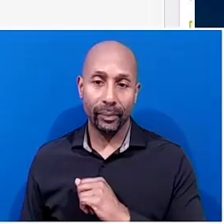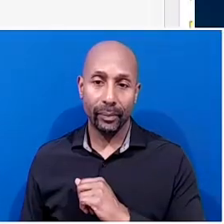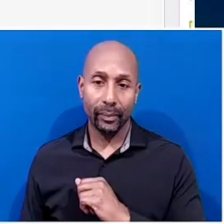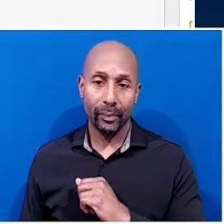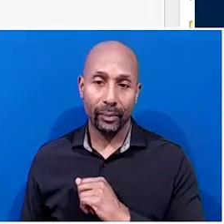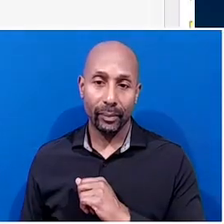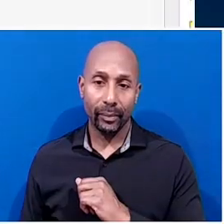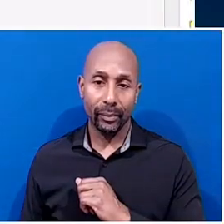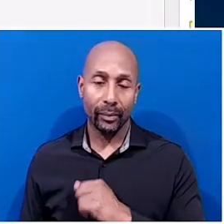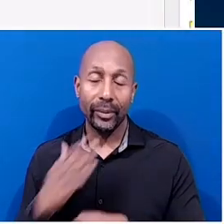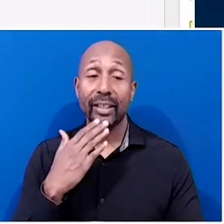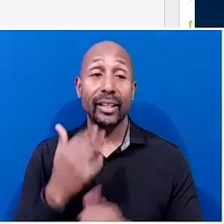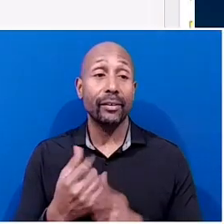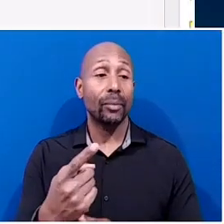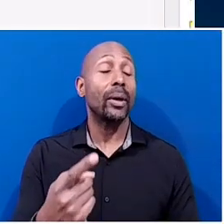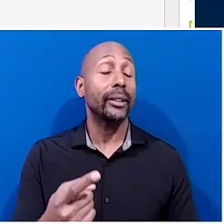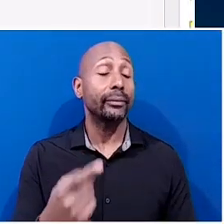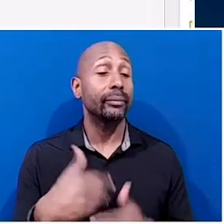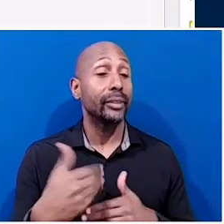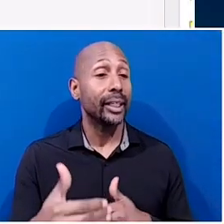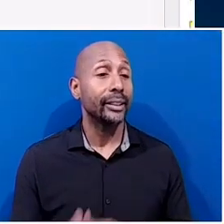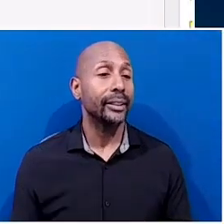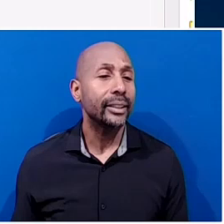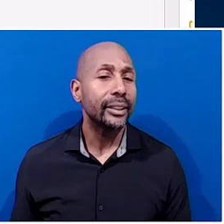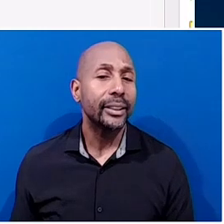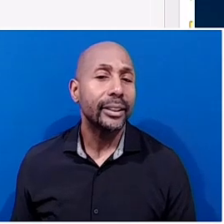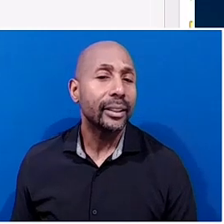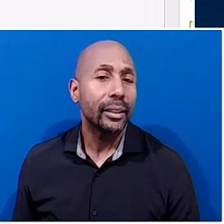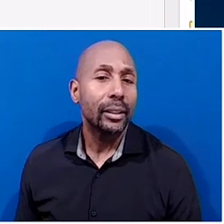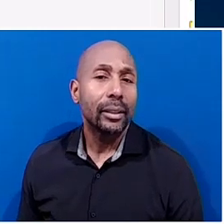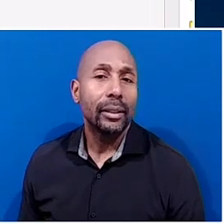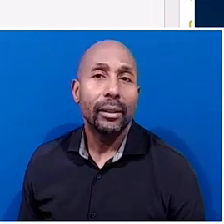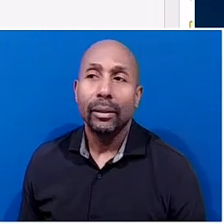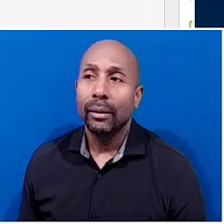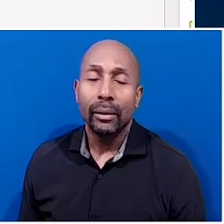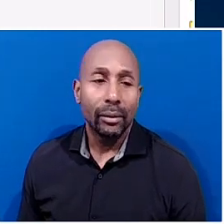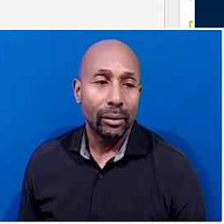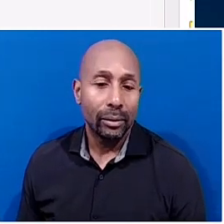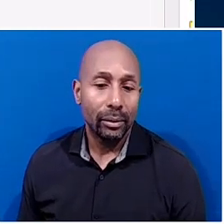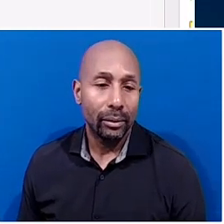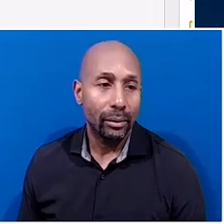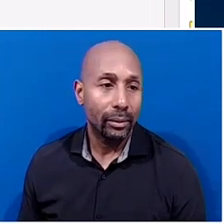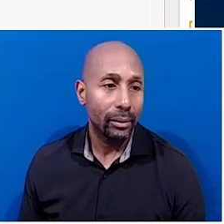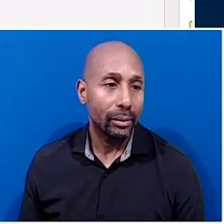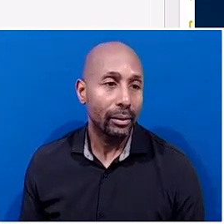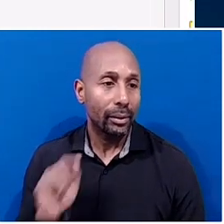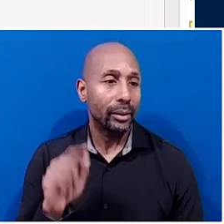And this is beginning the section on exemptions to a student being treated as